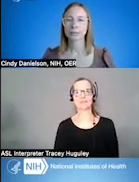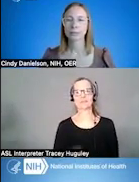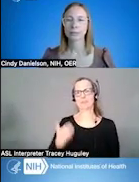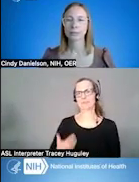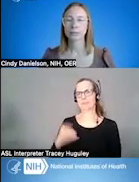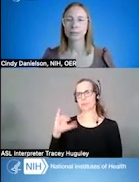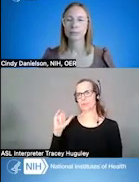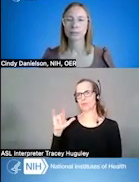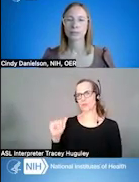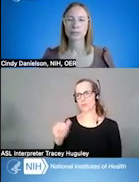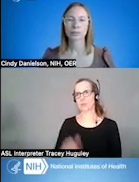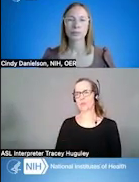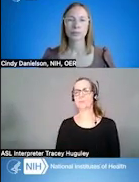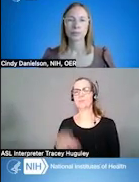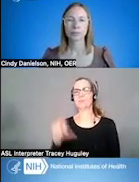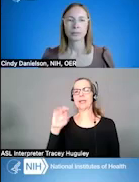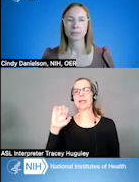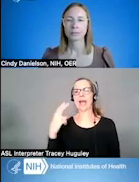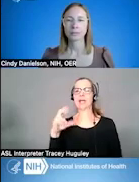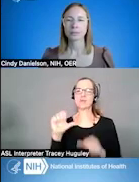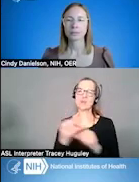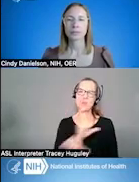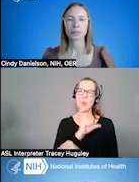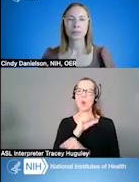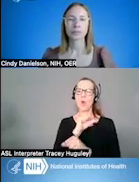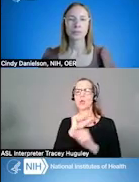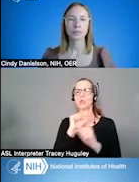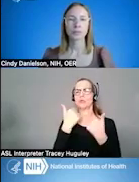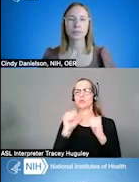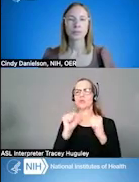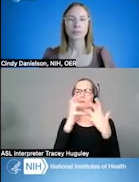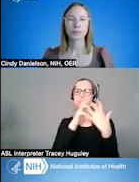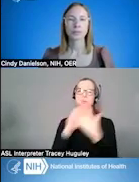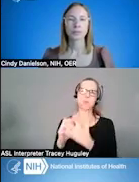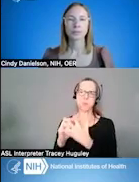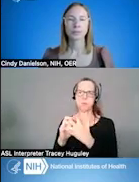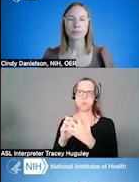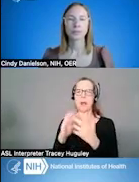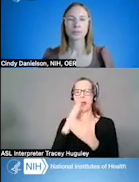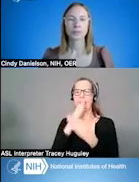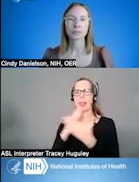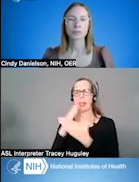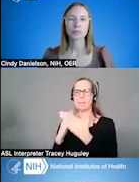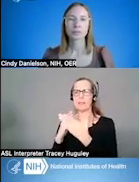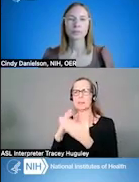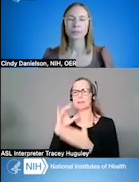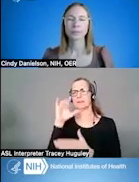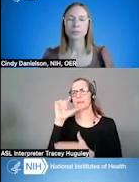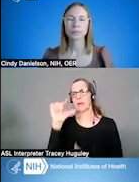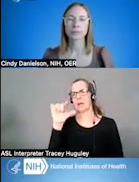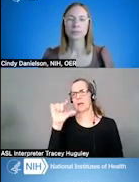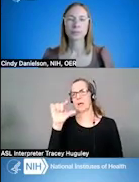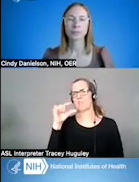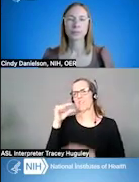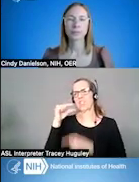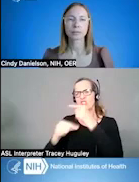So NIH has worked to harmonize elements of the genomic data-sharing policy with the data management and sharing policy.